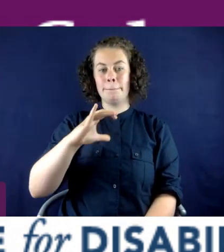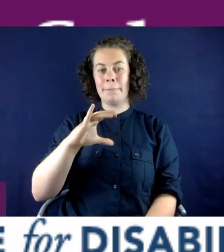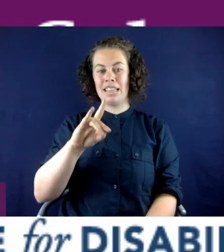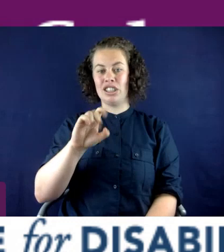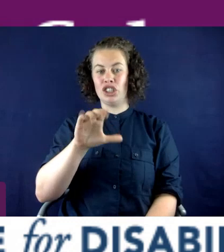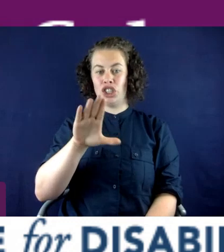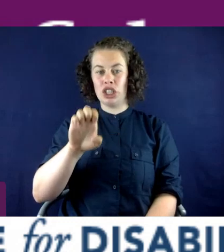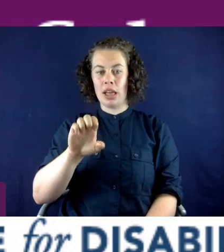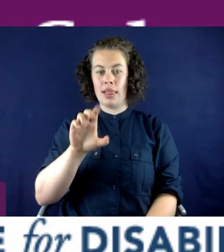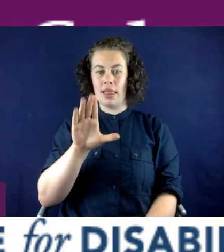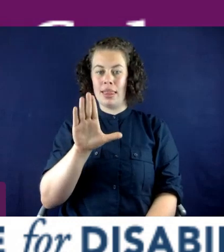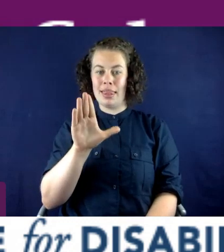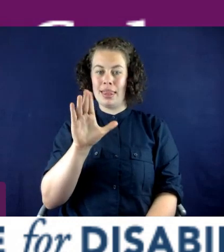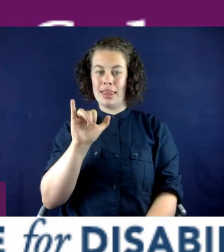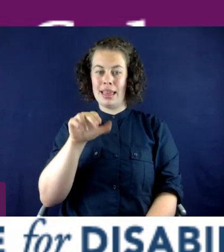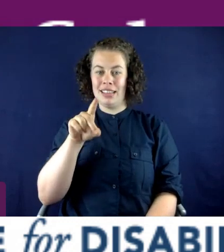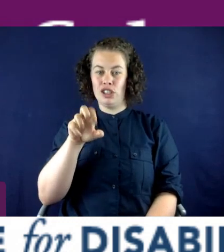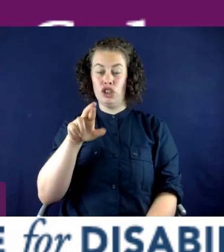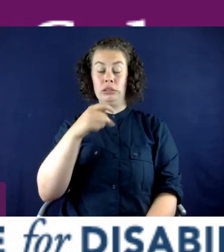As a captioning advocate in the US,